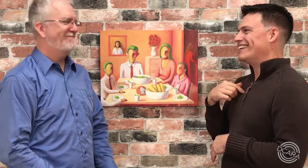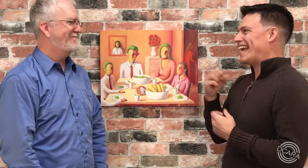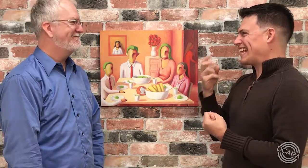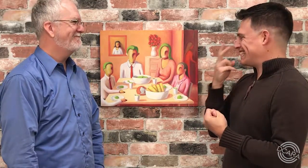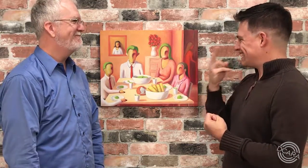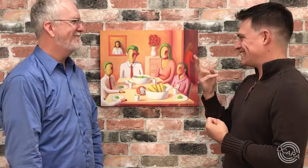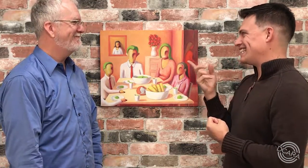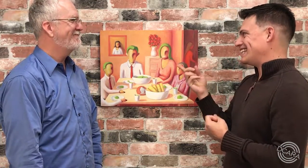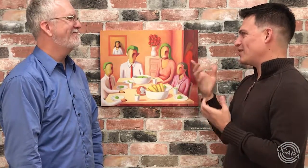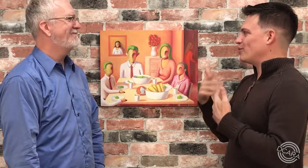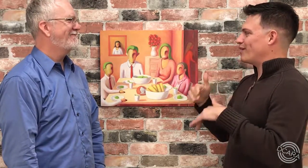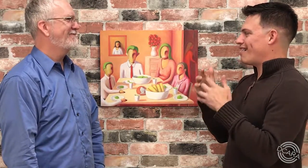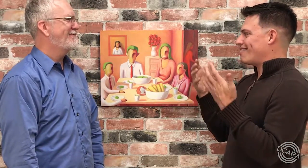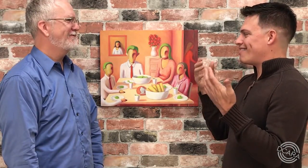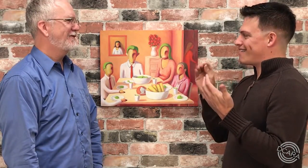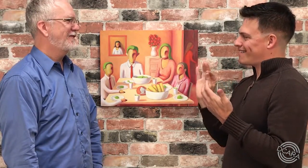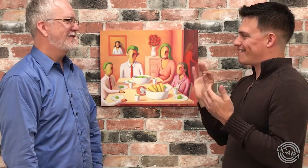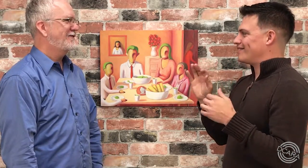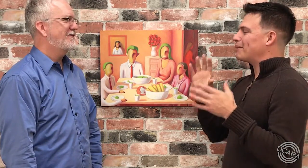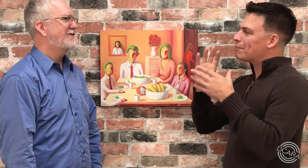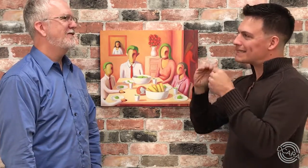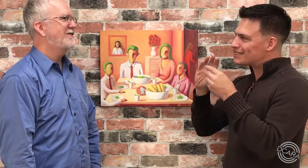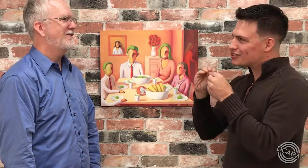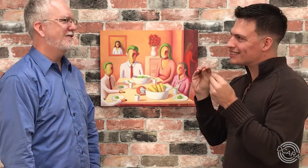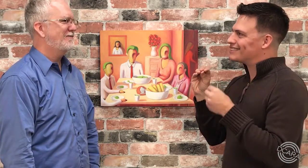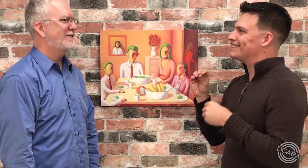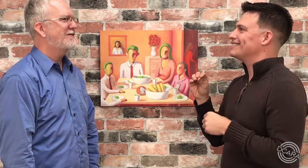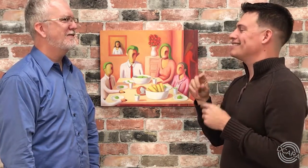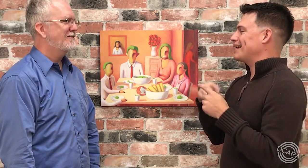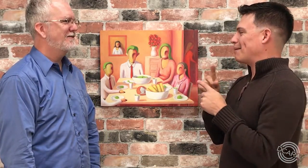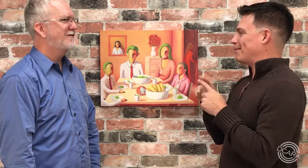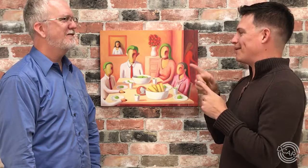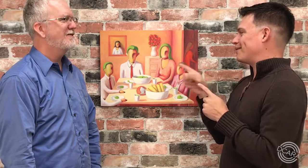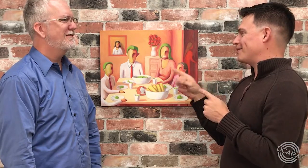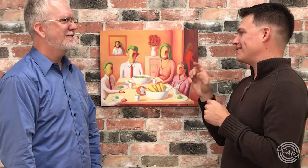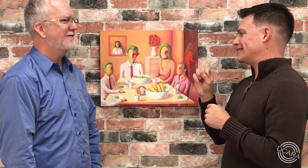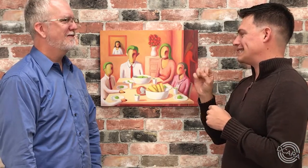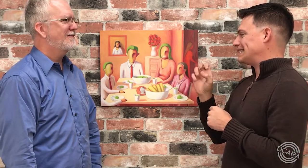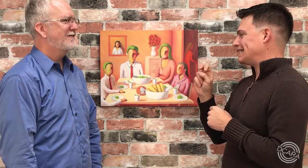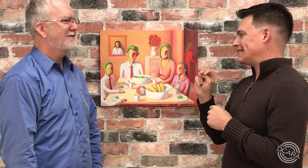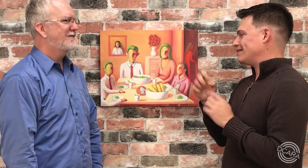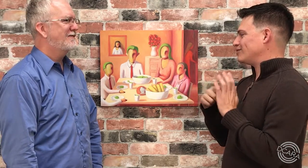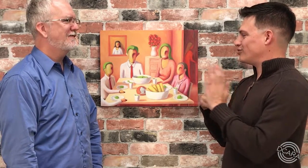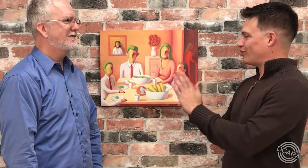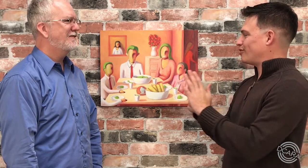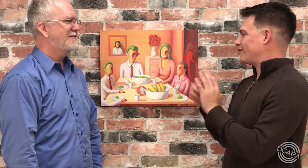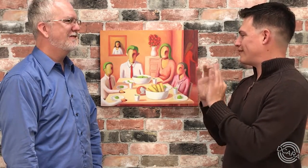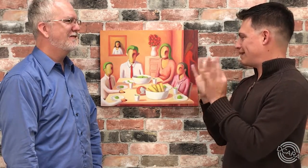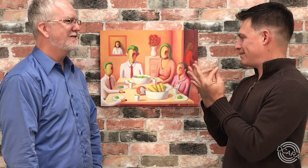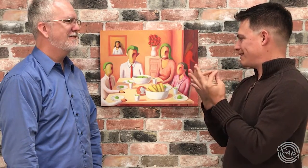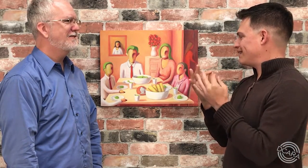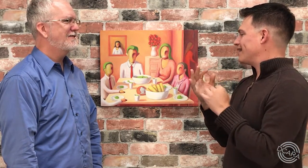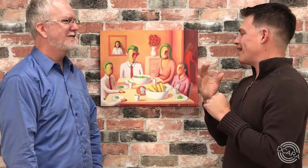I can see there are a lot of messages there about a sense of representing family.